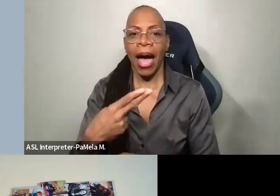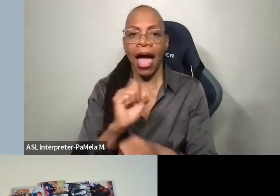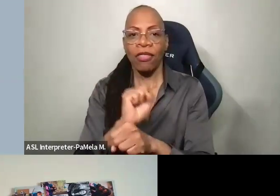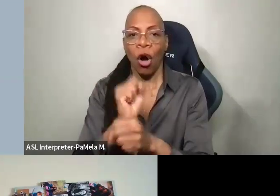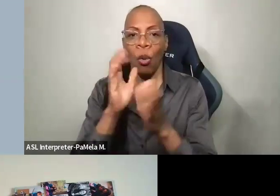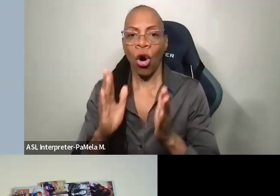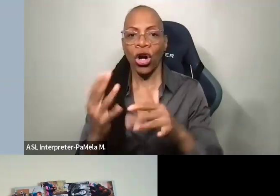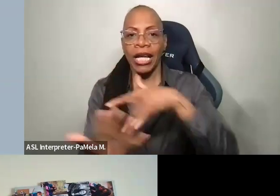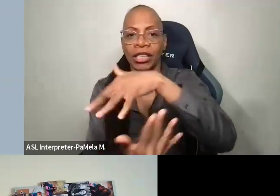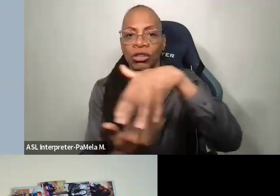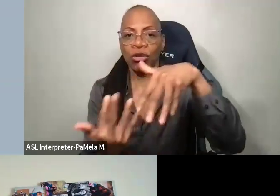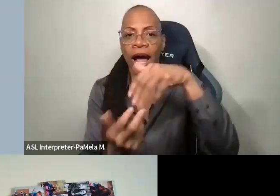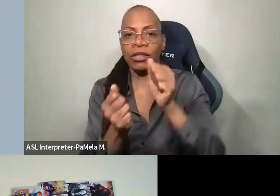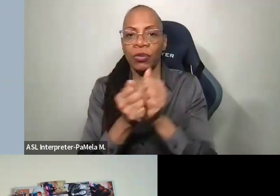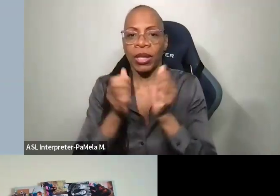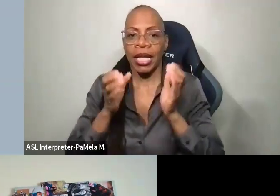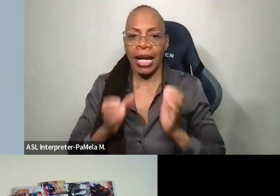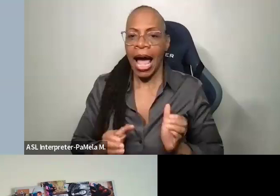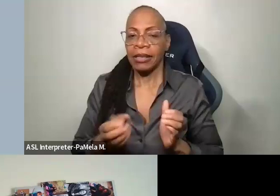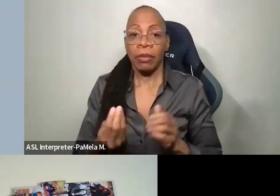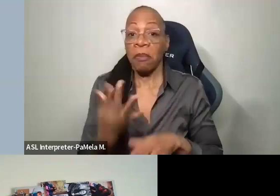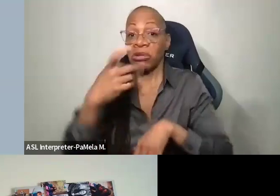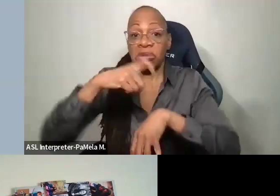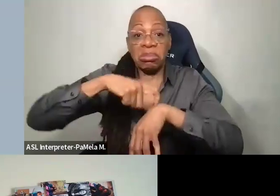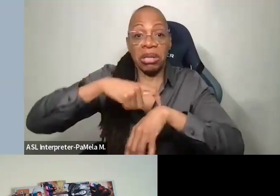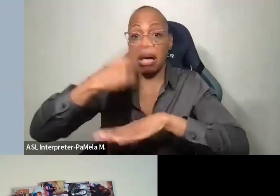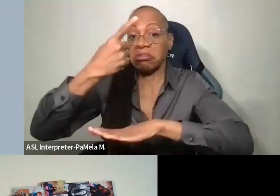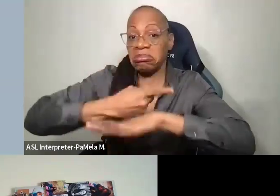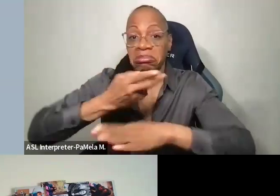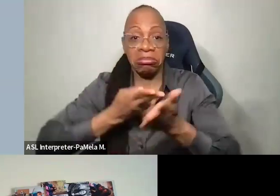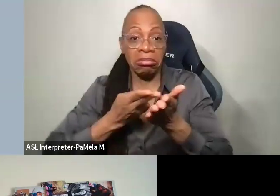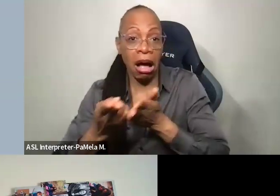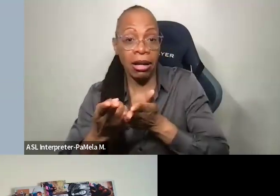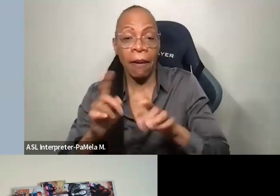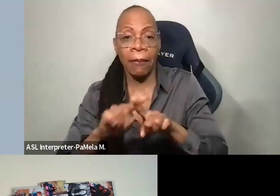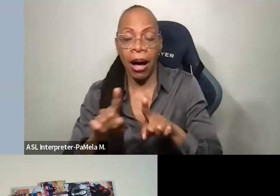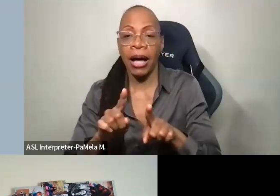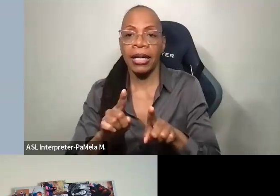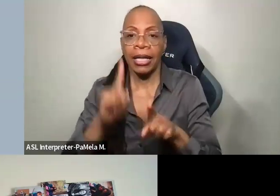So that could be multiple times a day, honestly, but definitely ideally more than once a month.